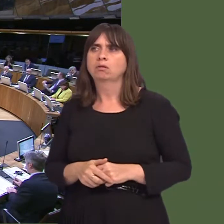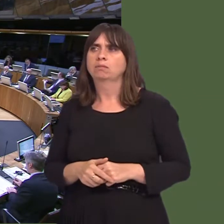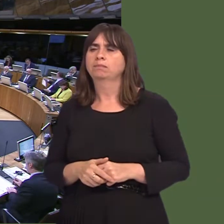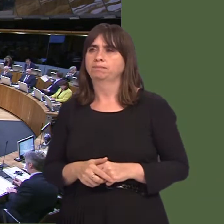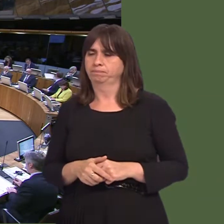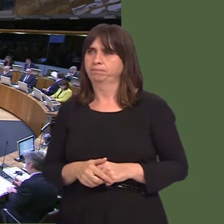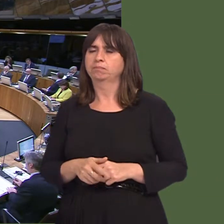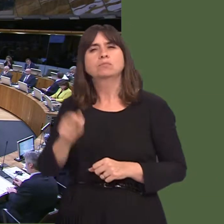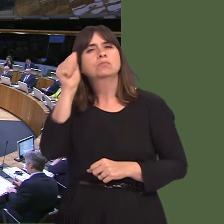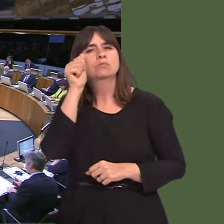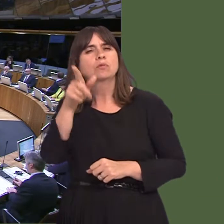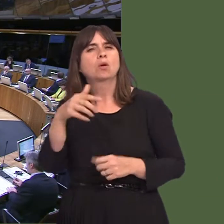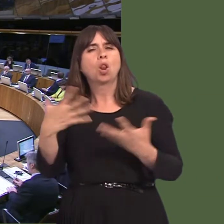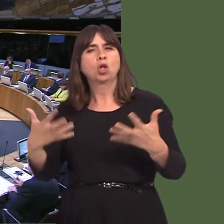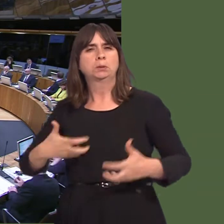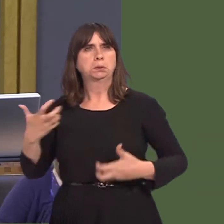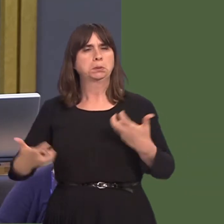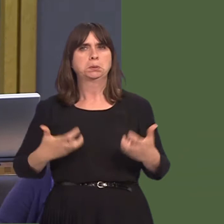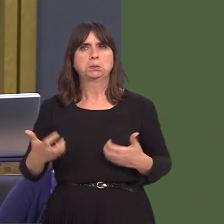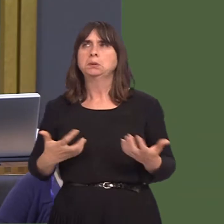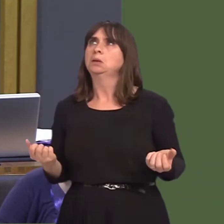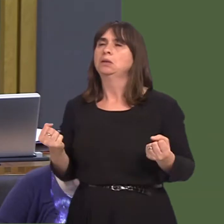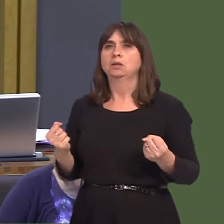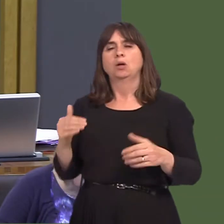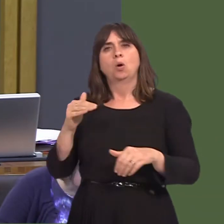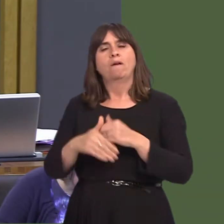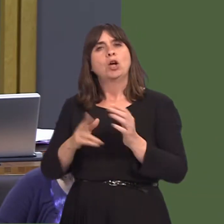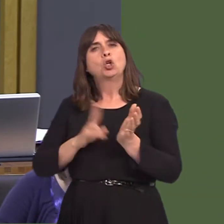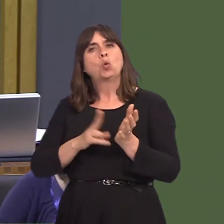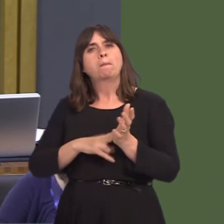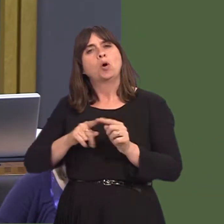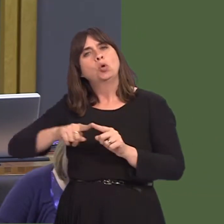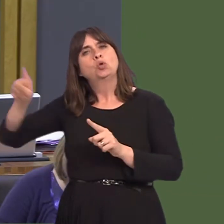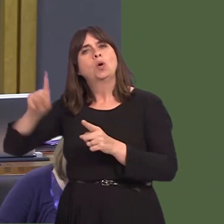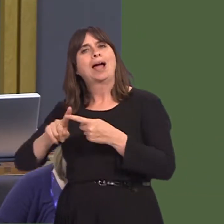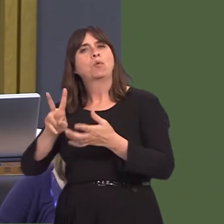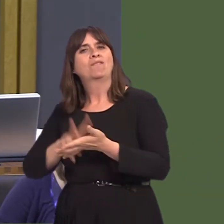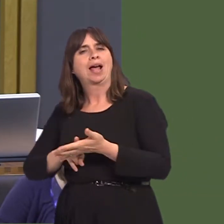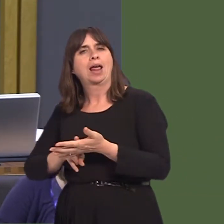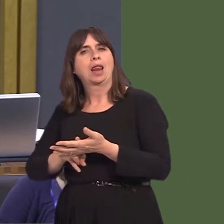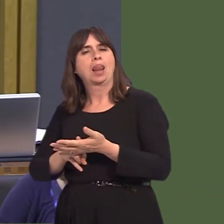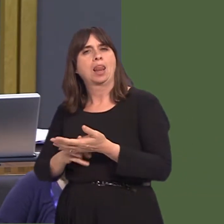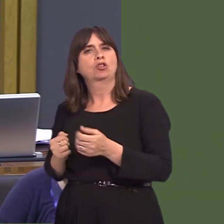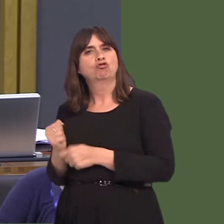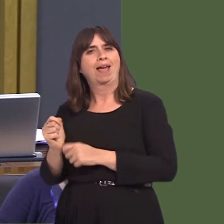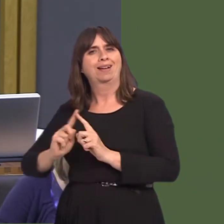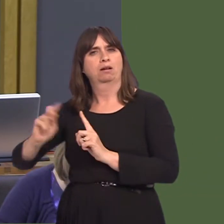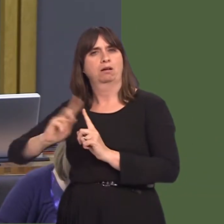at the lack of progress in establishing a Newport to Ebbw Vale passenger rail link train service.